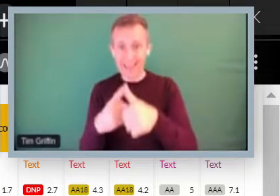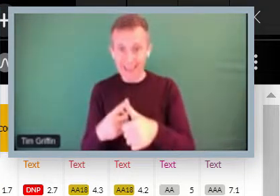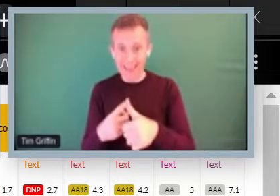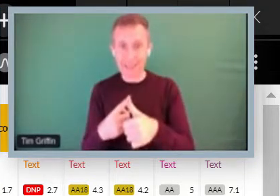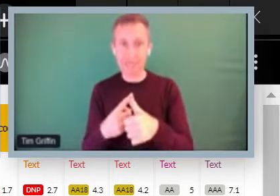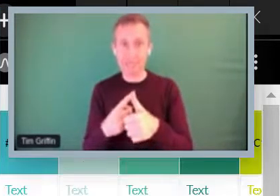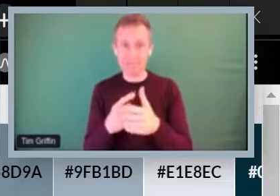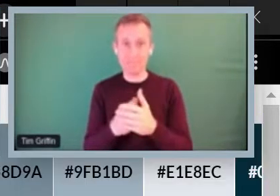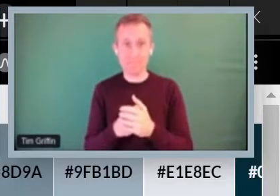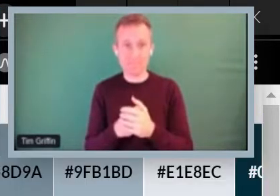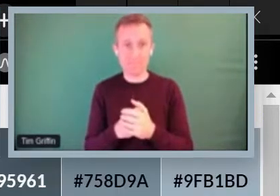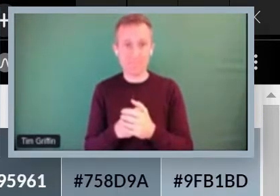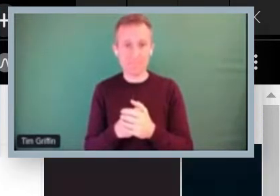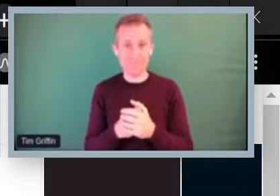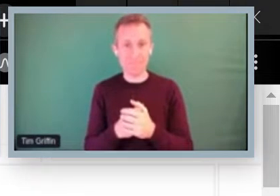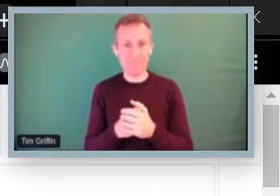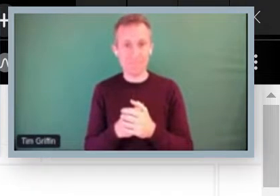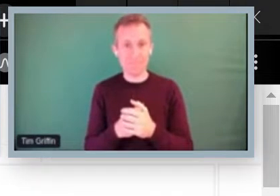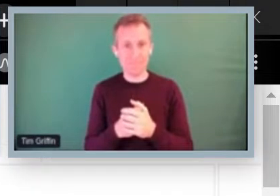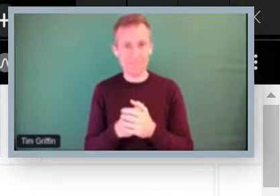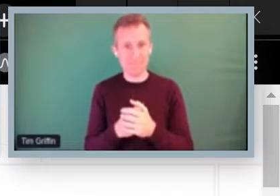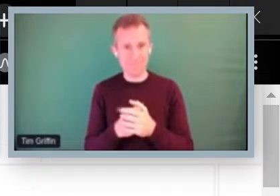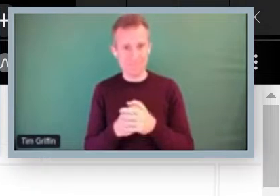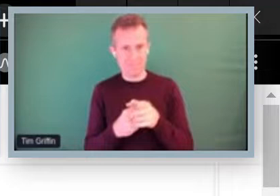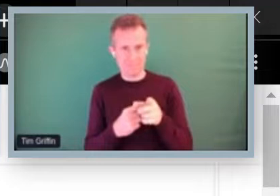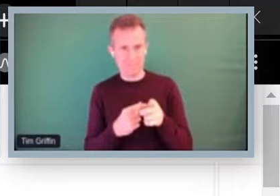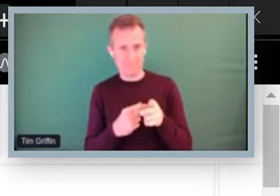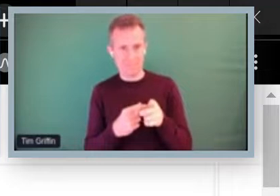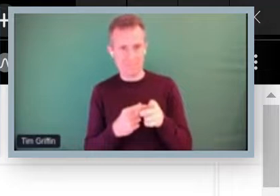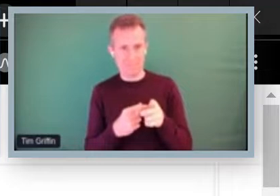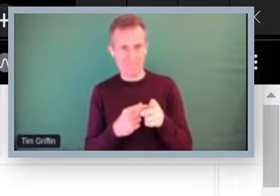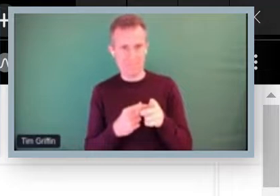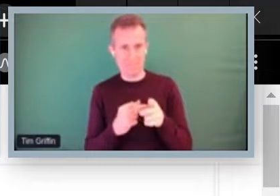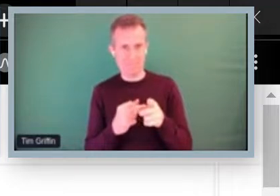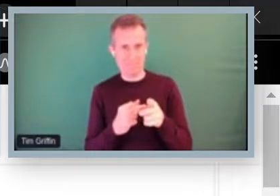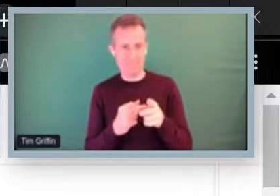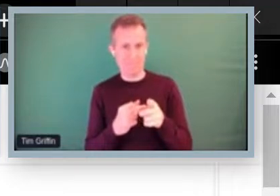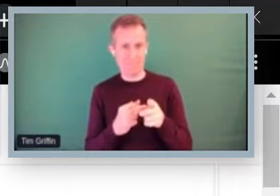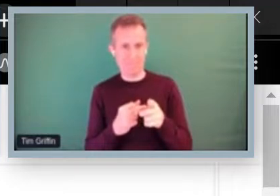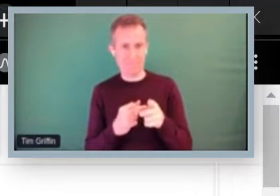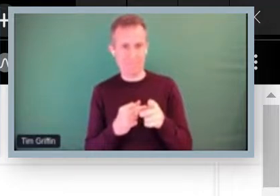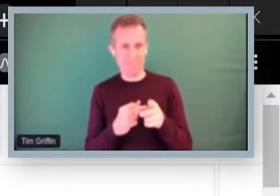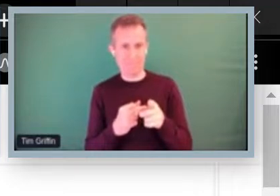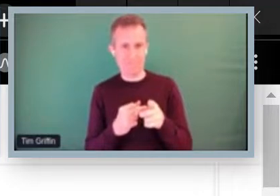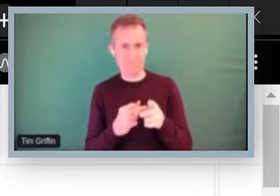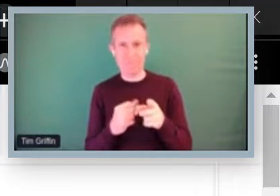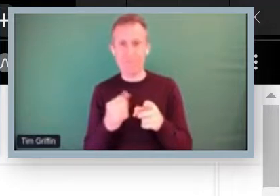I'm not so happy about how this isn't responsive, so it's not going to work very well on mobile